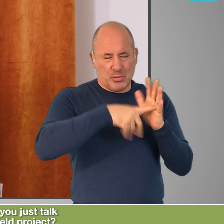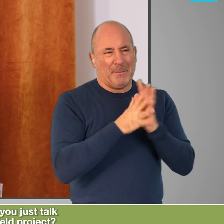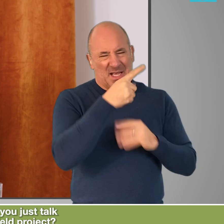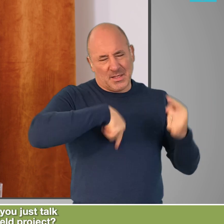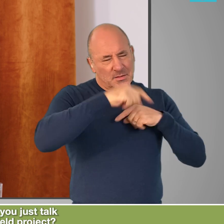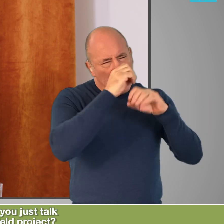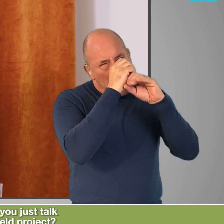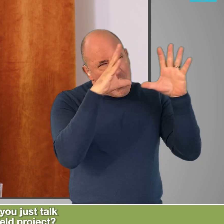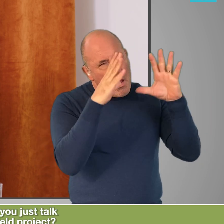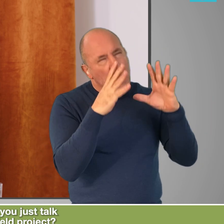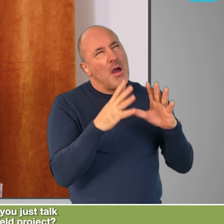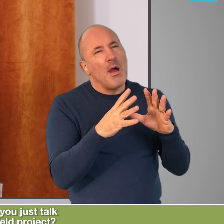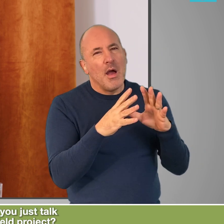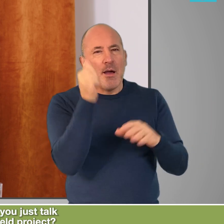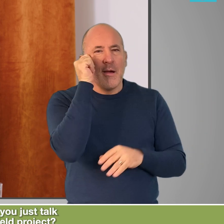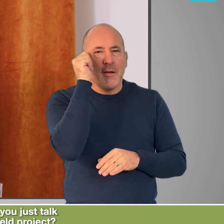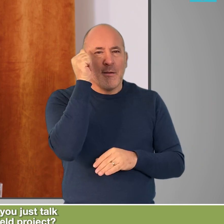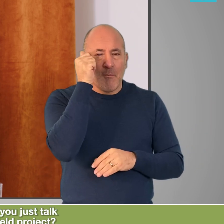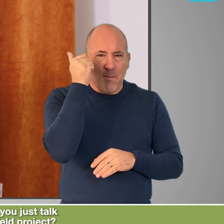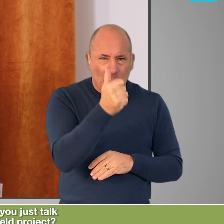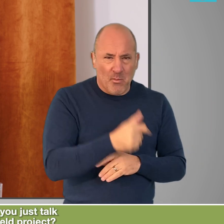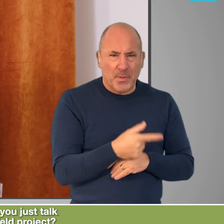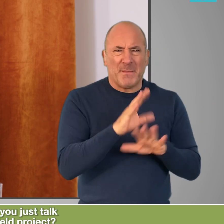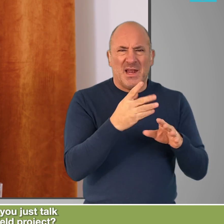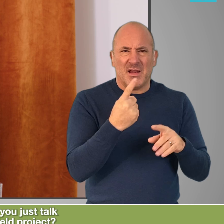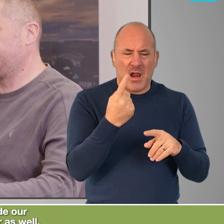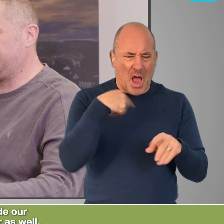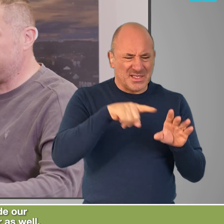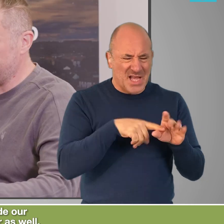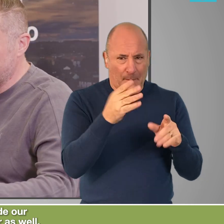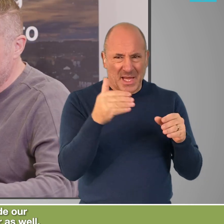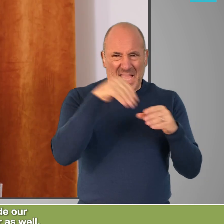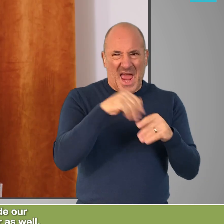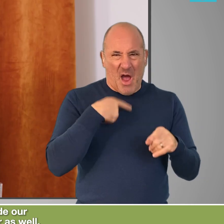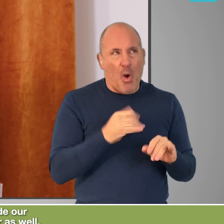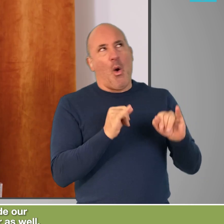Just for context, can you just talk us through the Sheffield project? I think you made our bloopers last year as well.